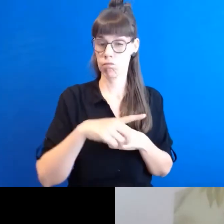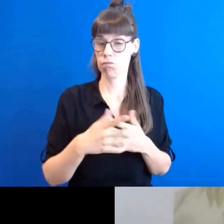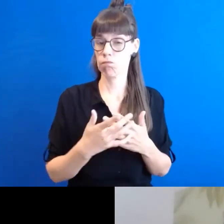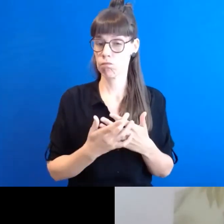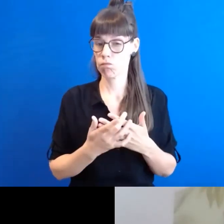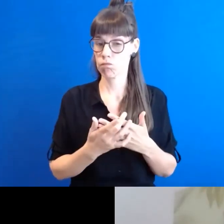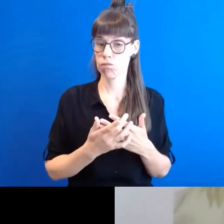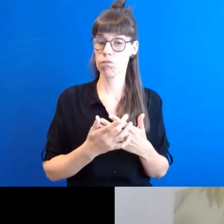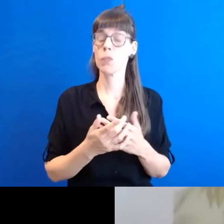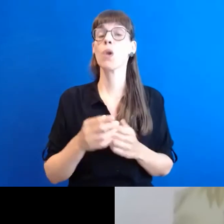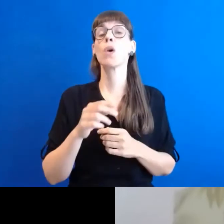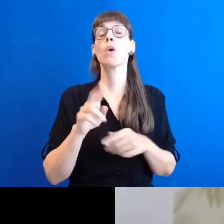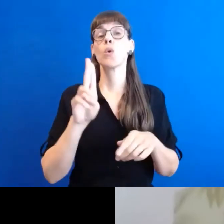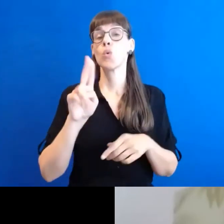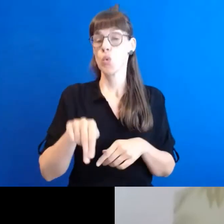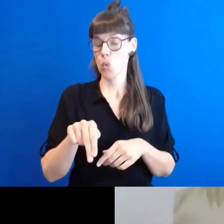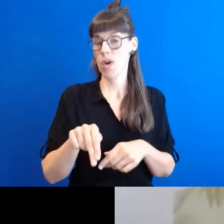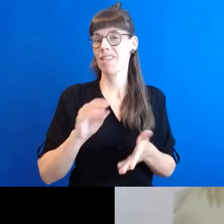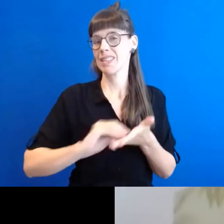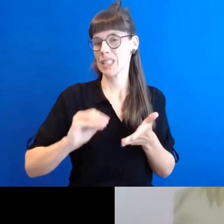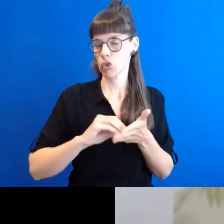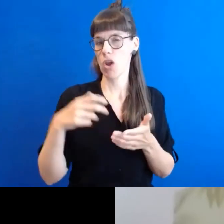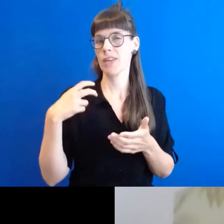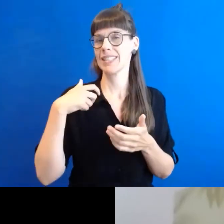that to the best -- at the base level possible, UNHCR